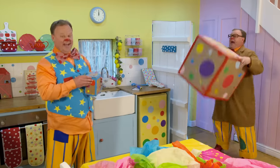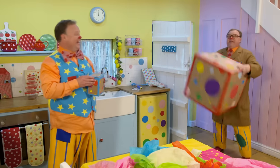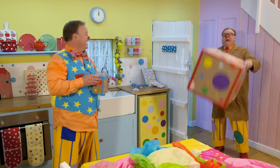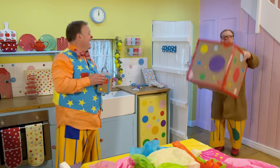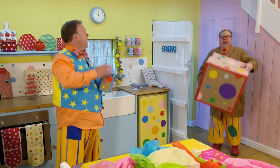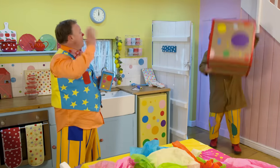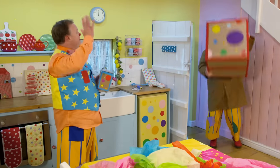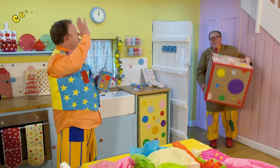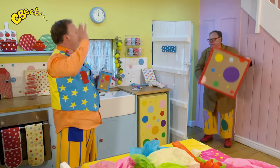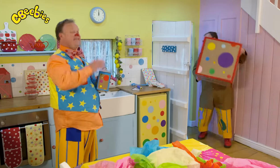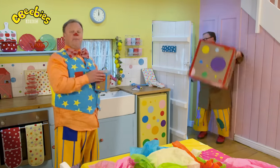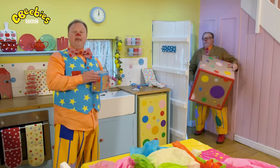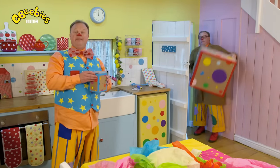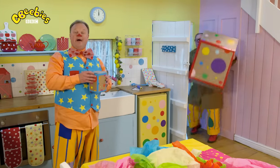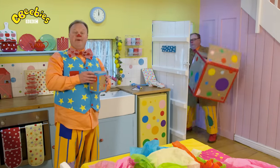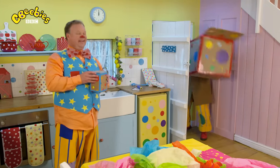have a nice day bye-bye shopkeeper tumble